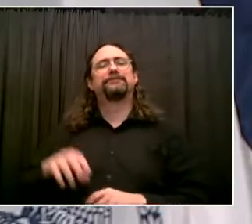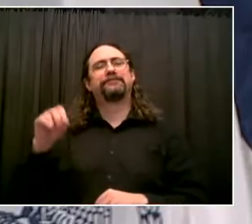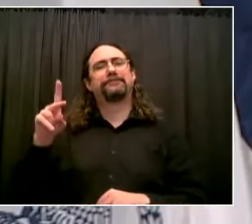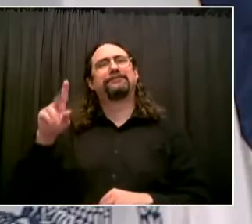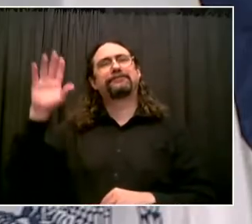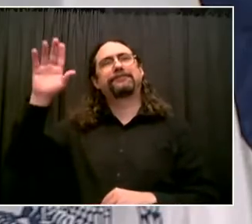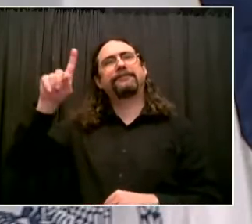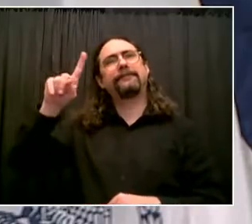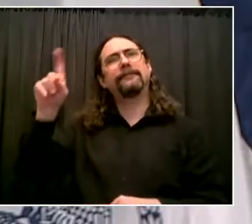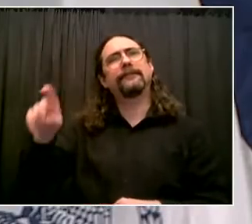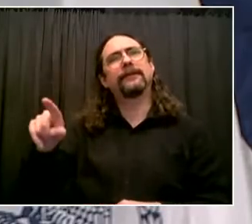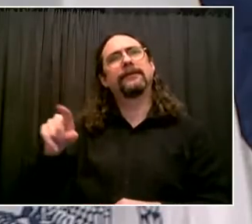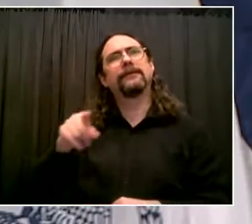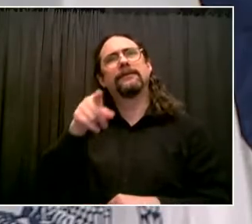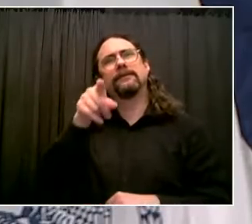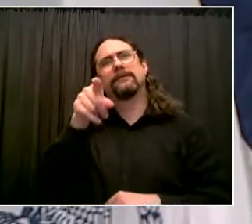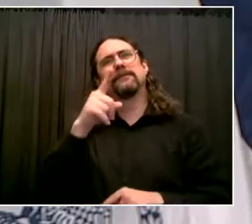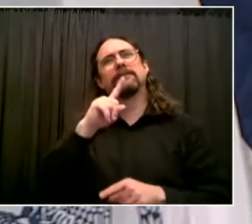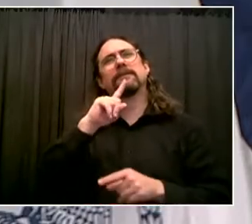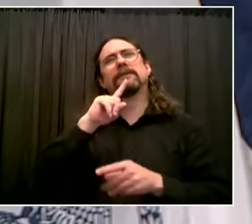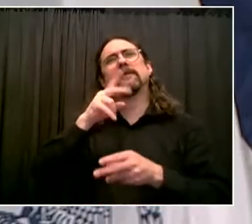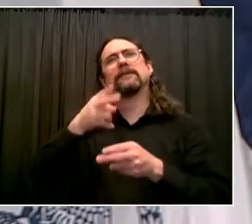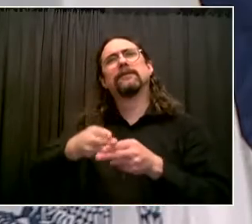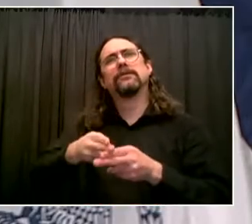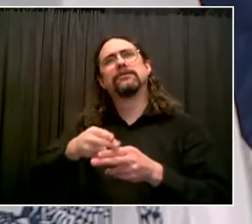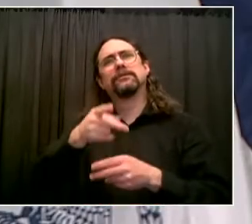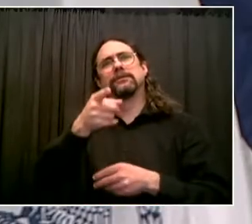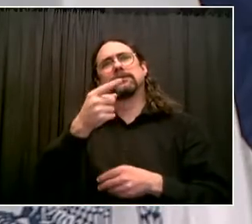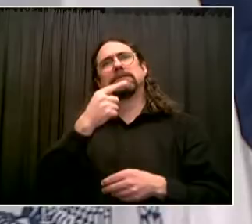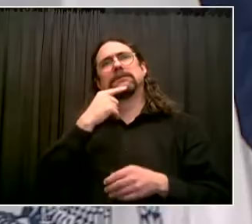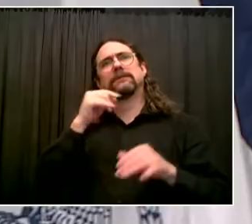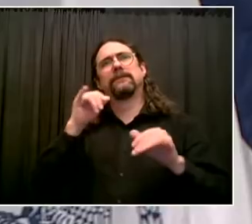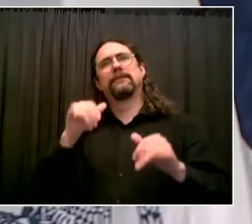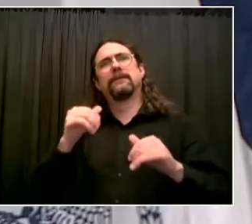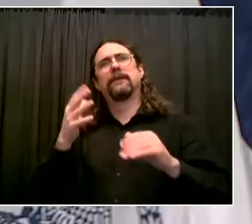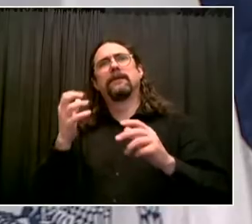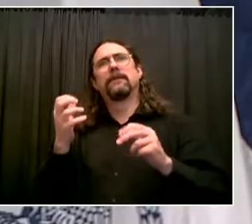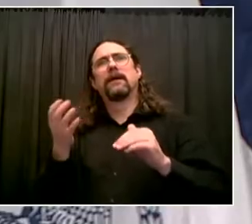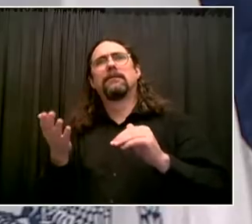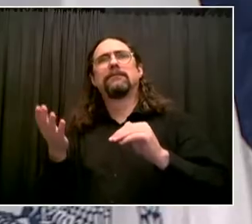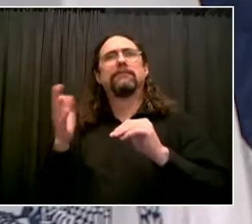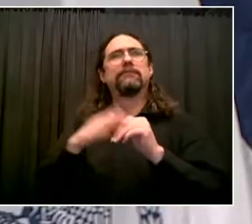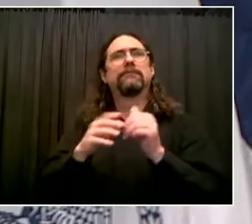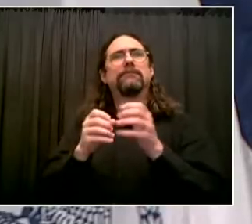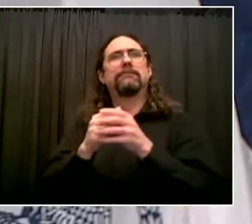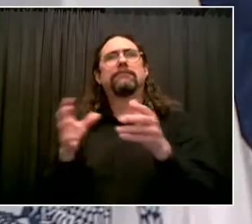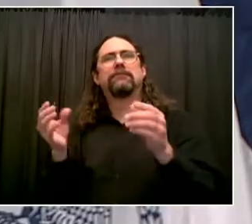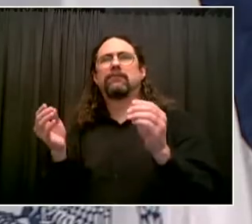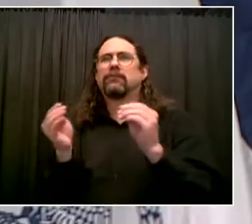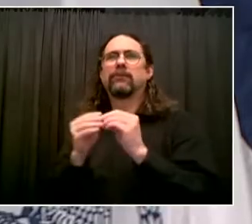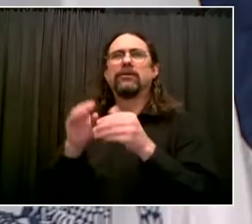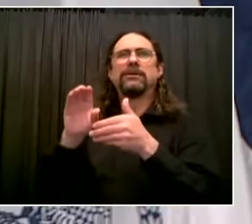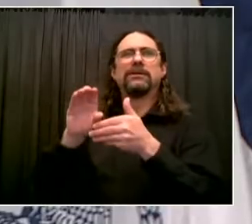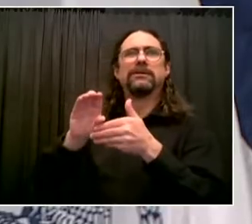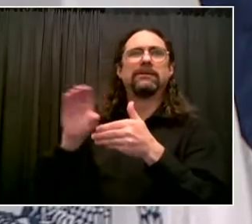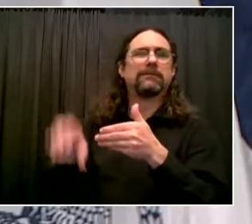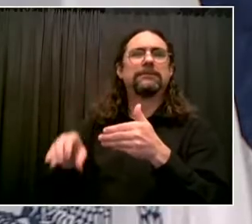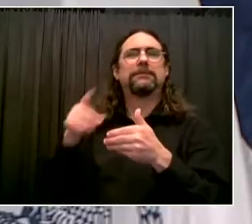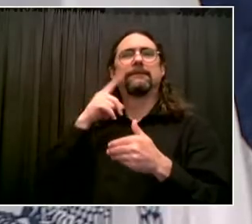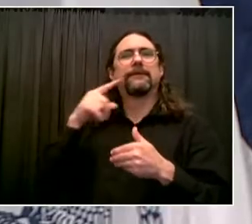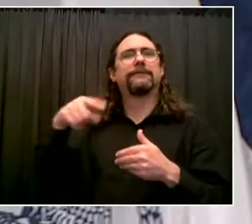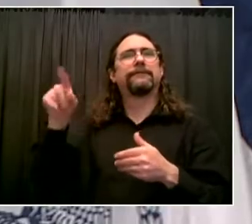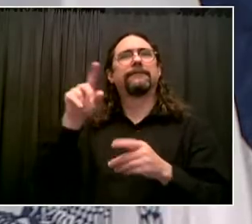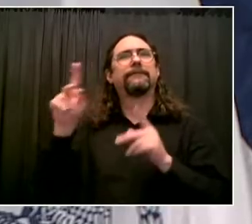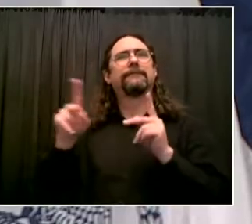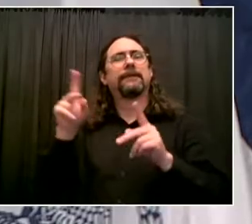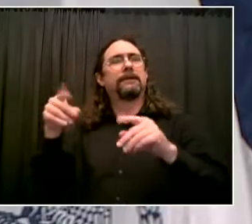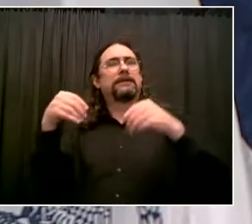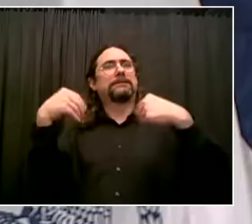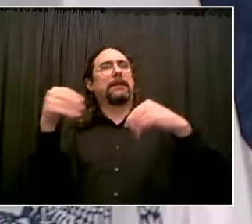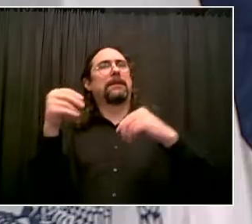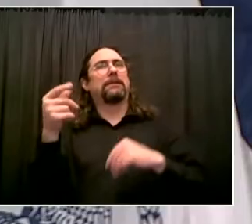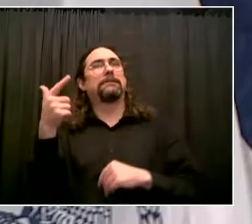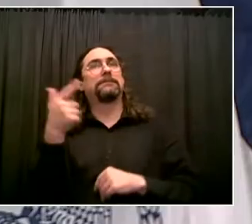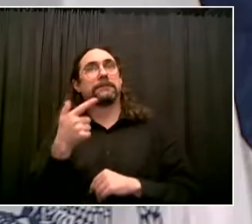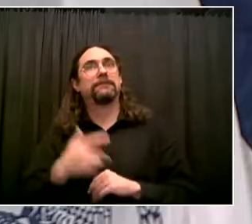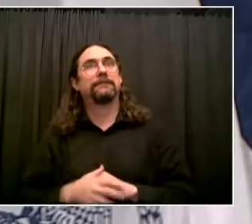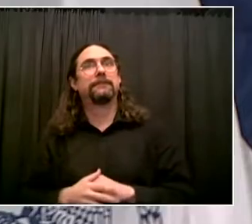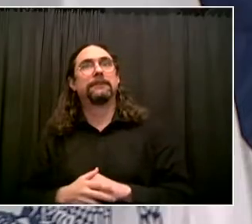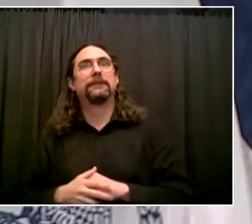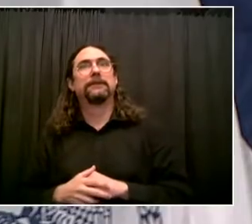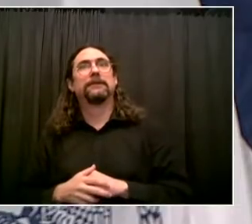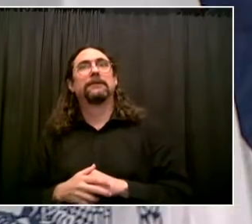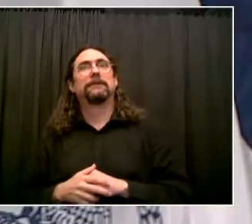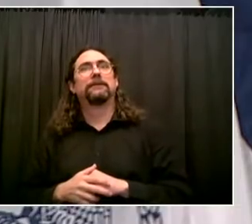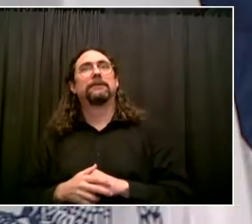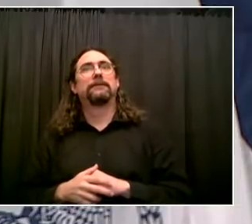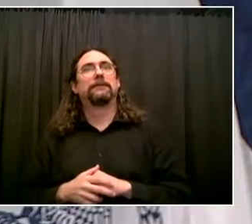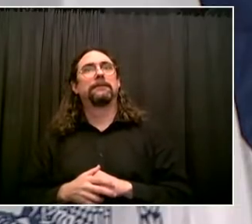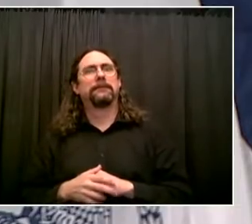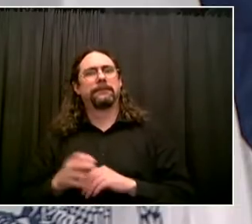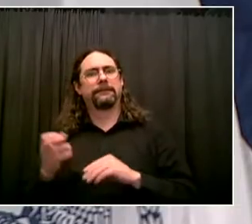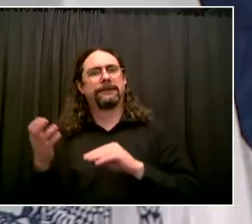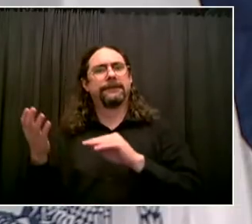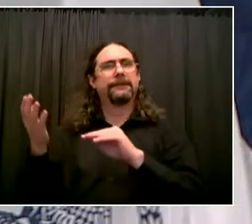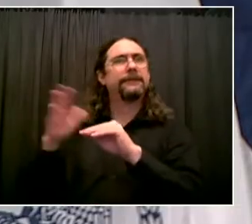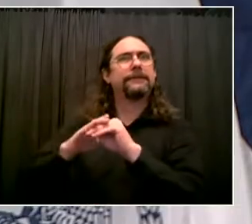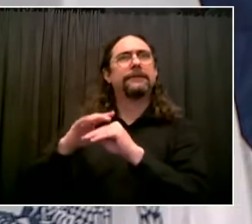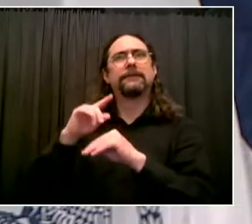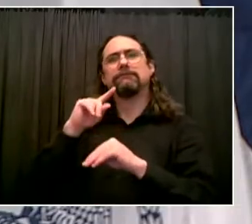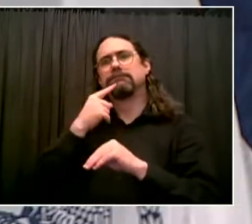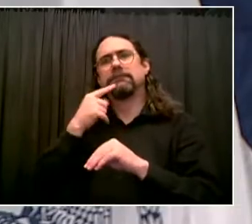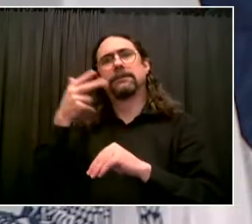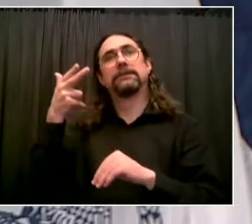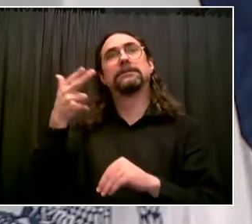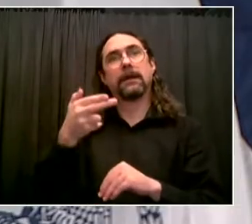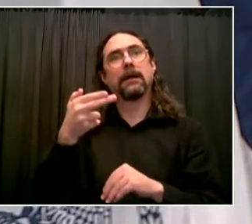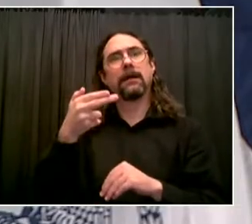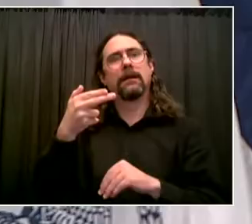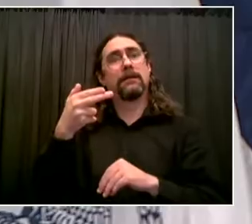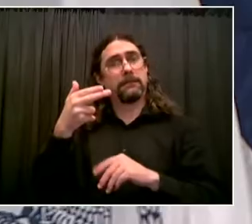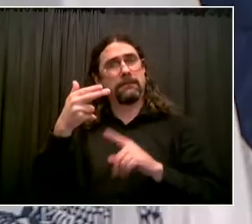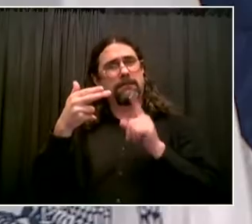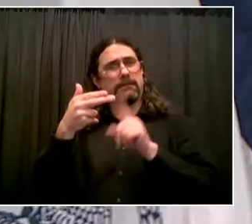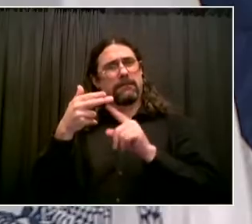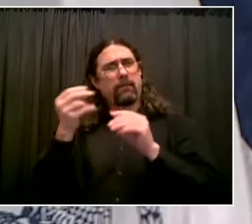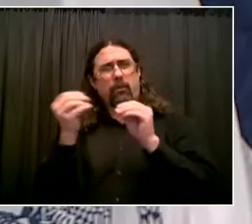Reporter: